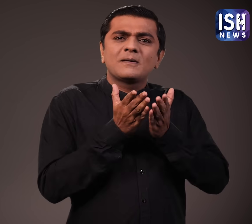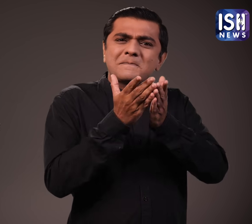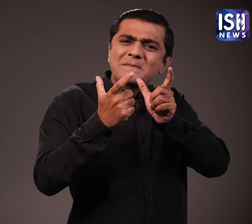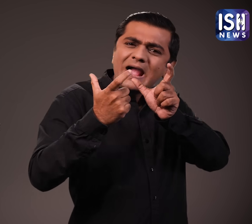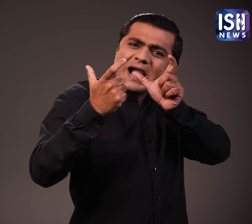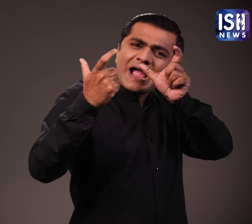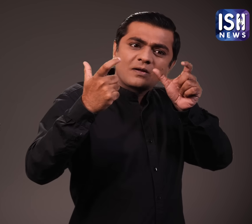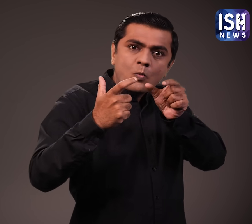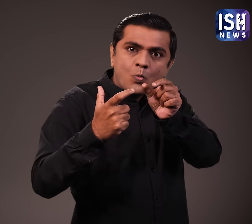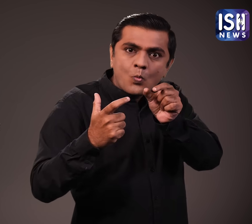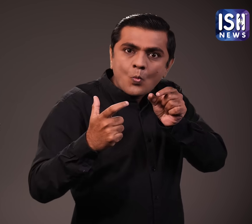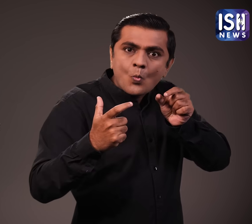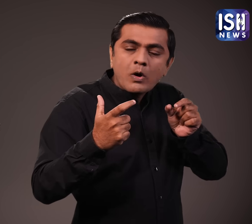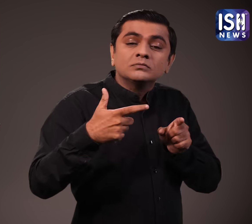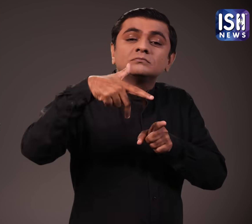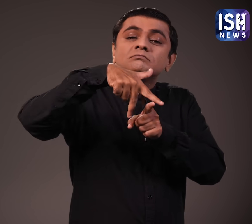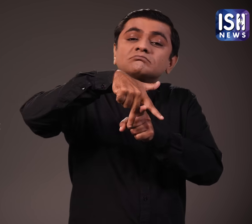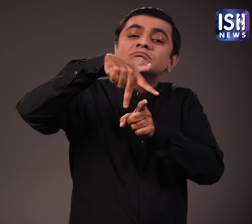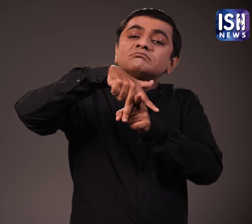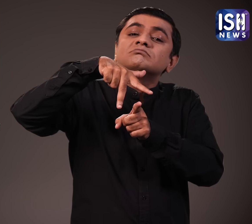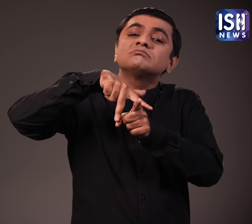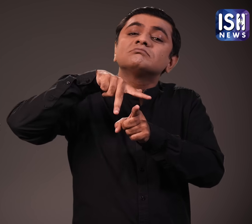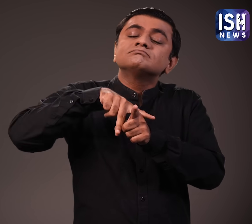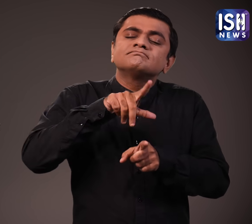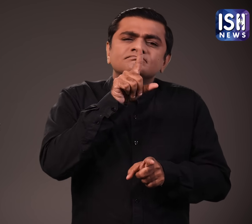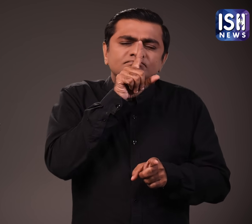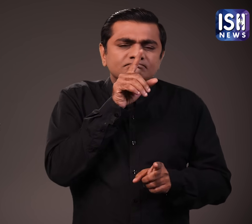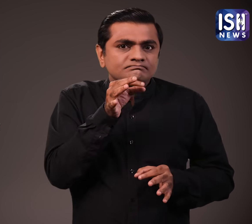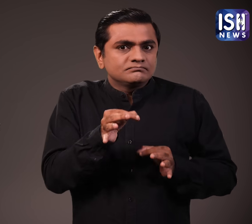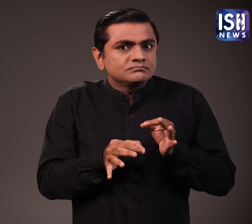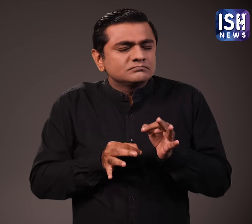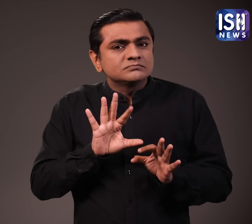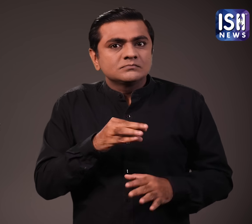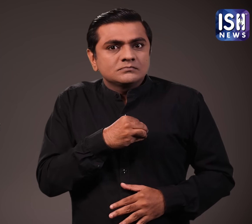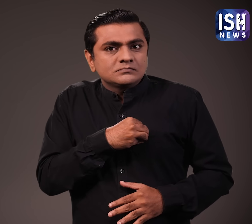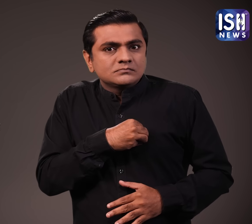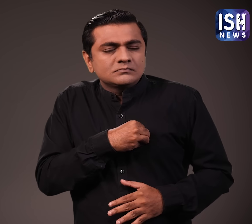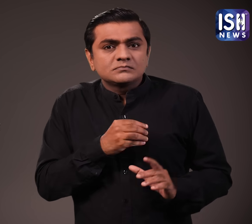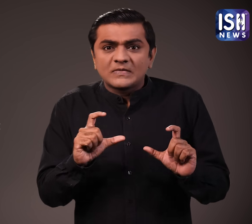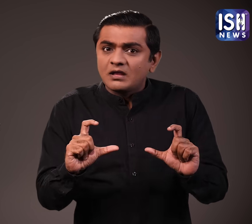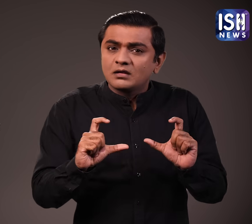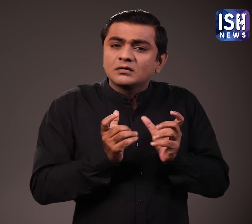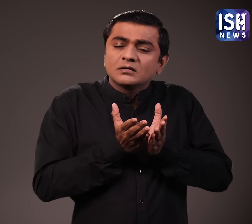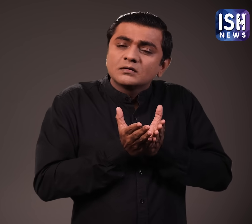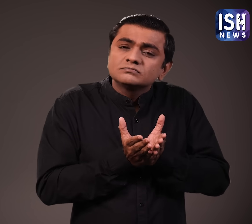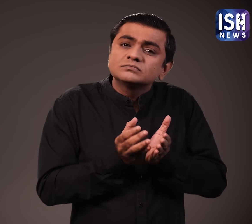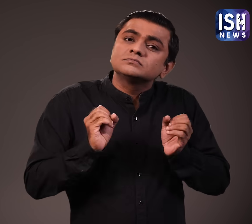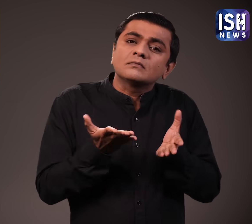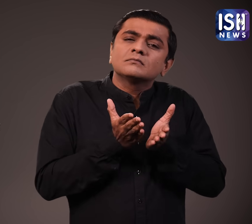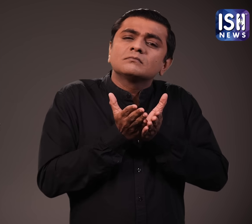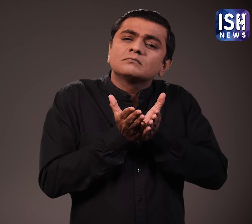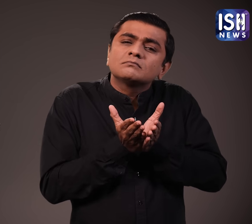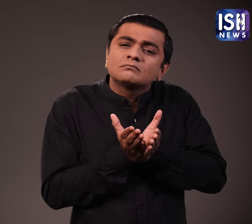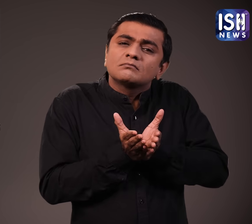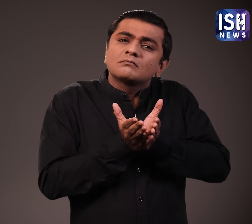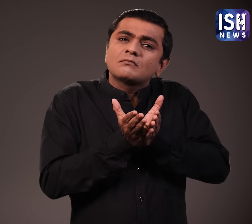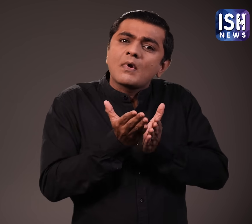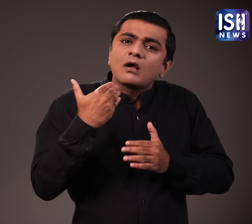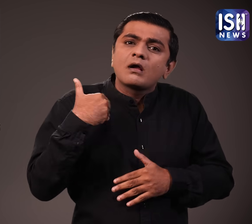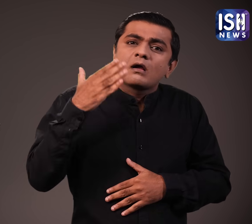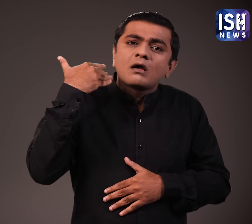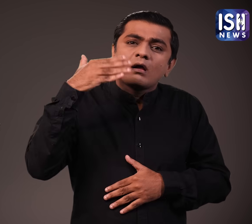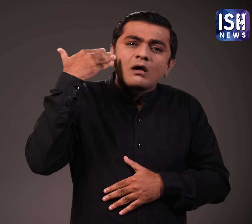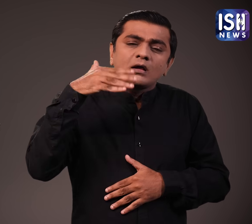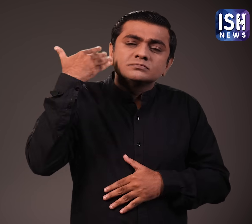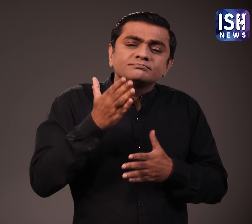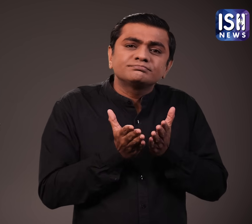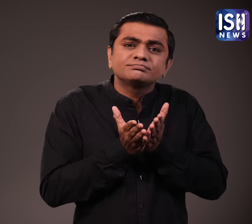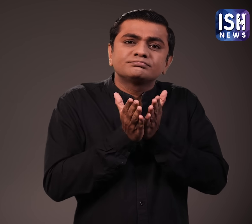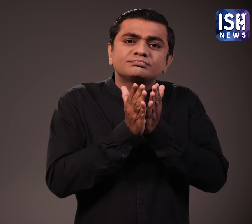The ship was giant and the space above the rudder was tiny. The journey was ardous and the 4 men had to endure it.